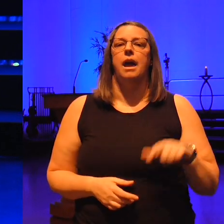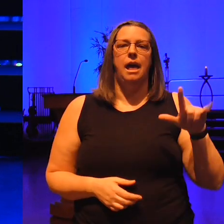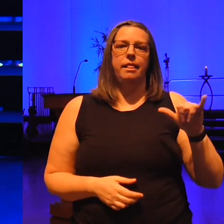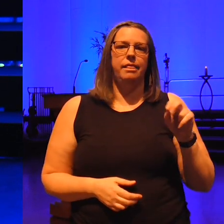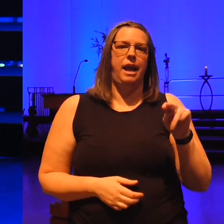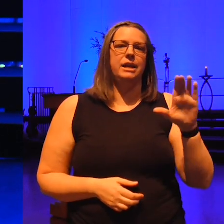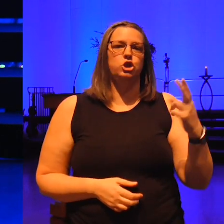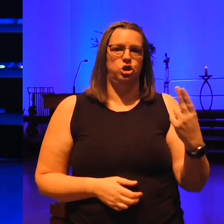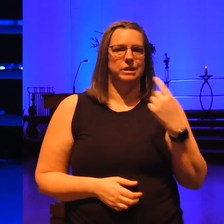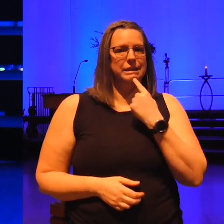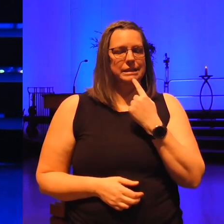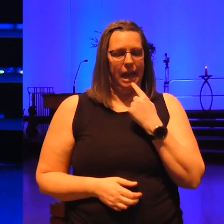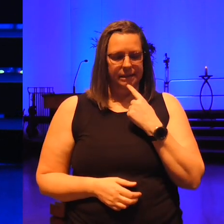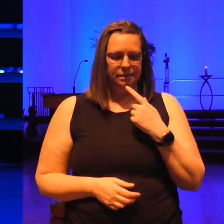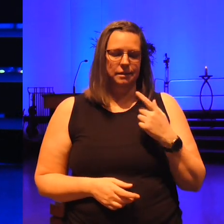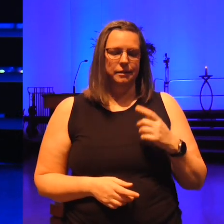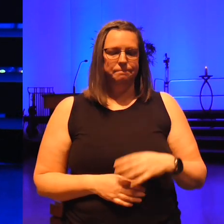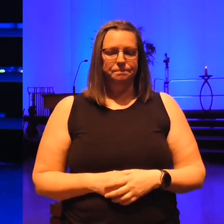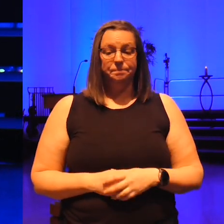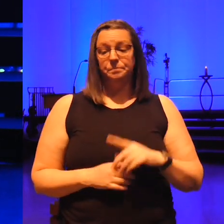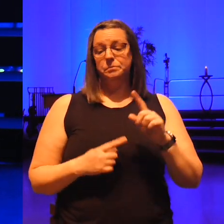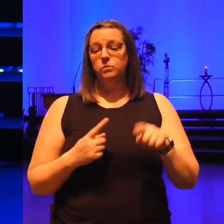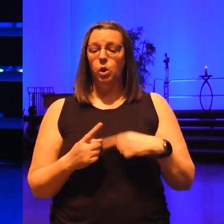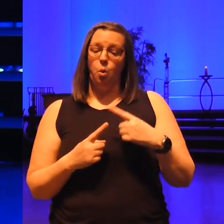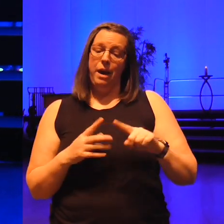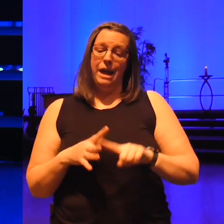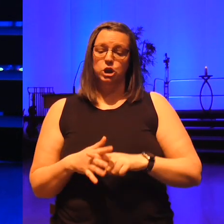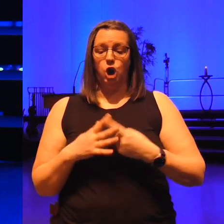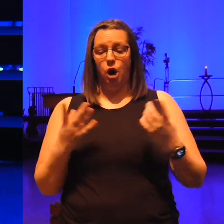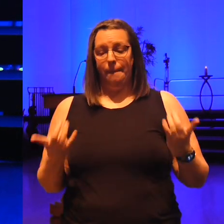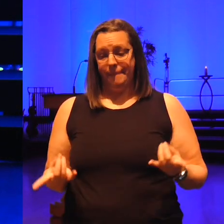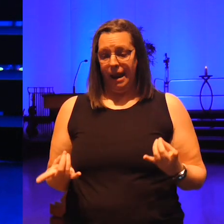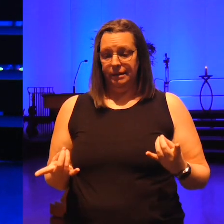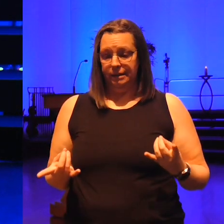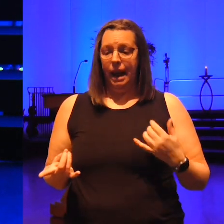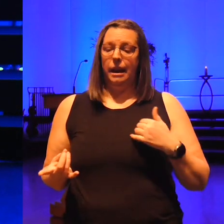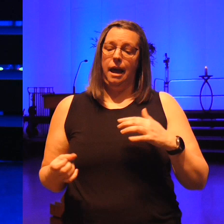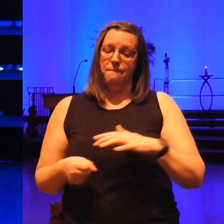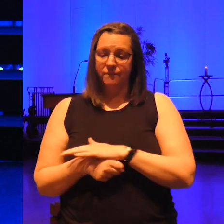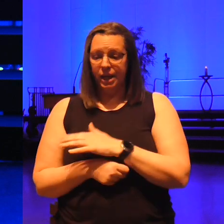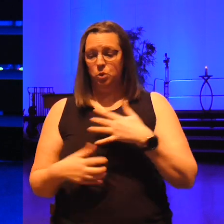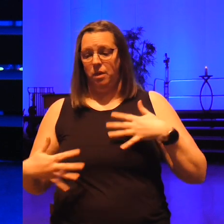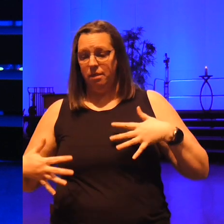says when I started meditating I was filled with anxieties and fears I felt a sense of